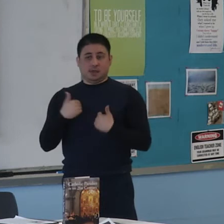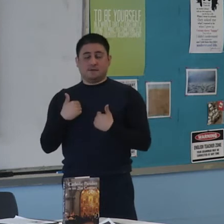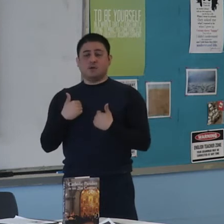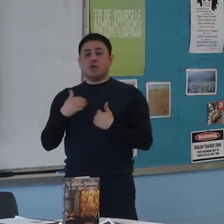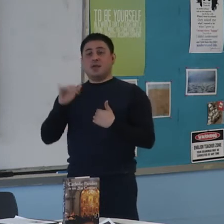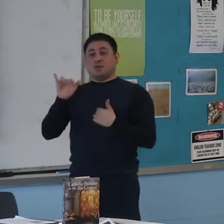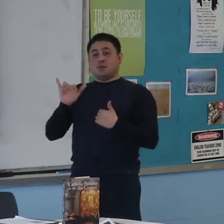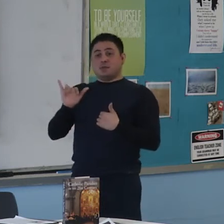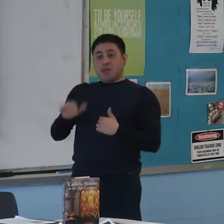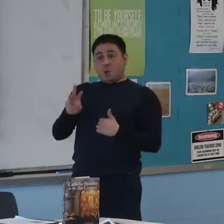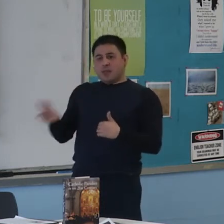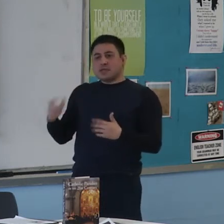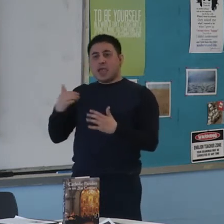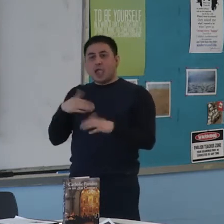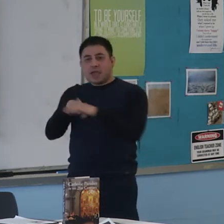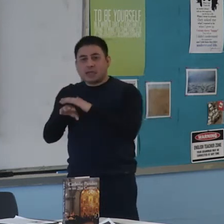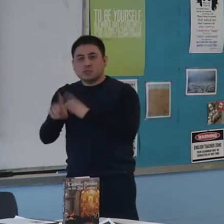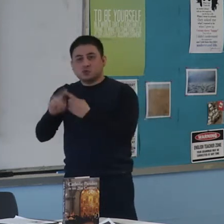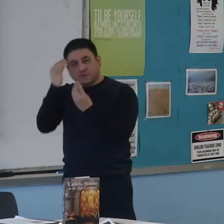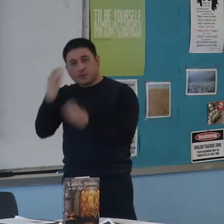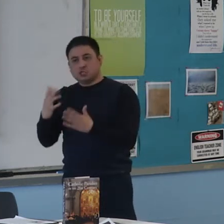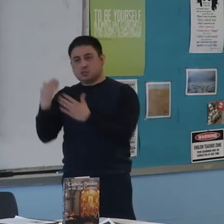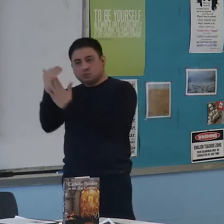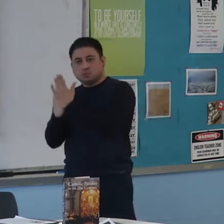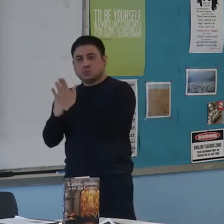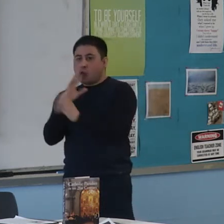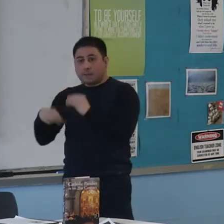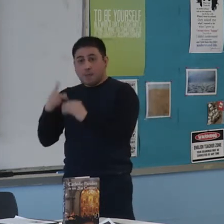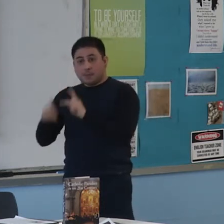website, is there information for people with disabilities? You know, gets smaller